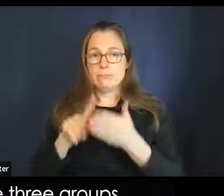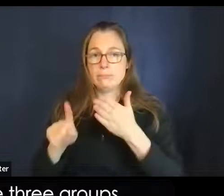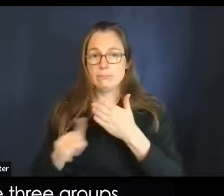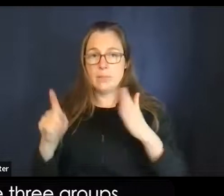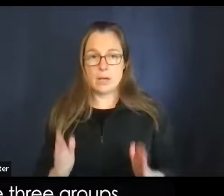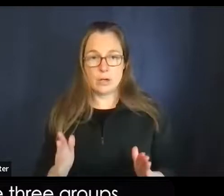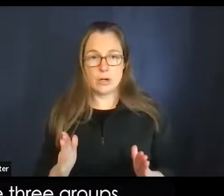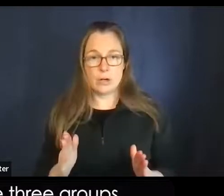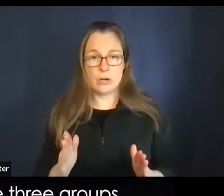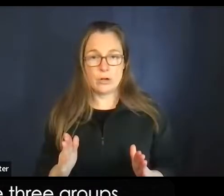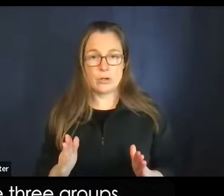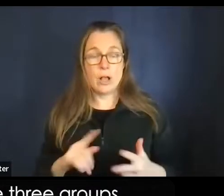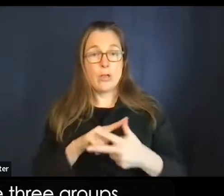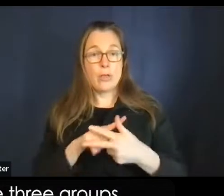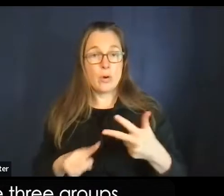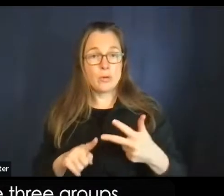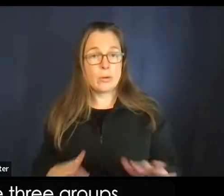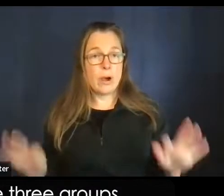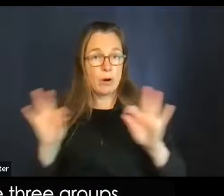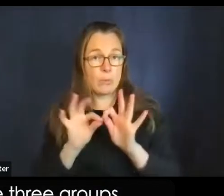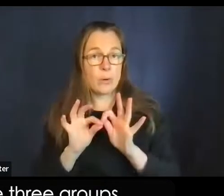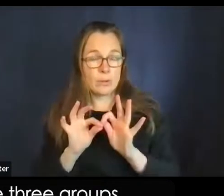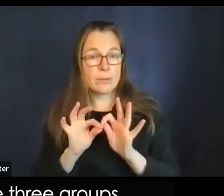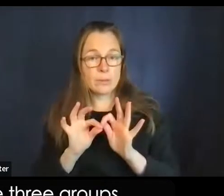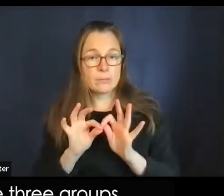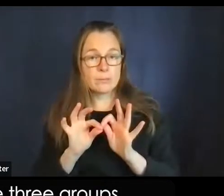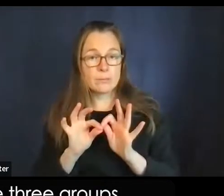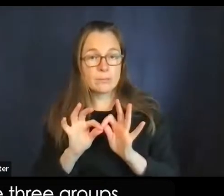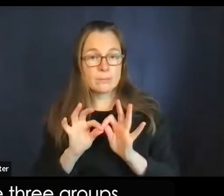The importance of these three groups to help our city in this important moment cannot be understated.